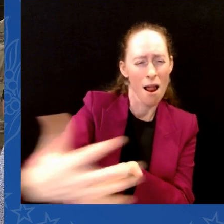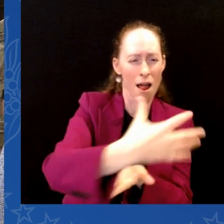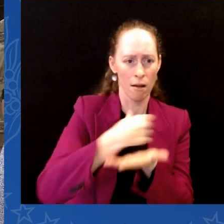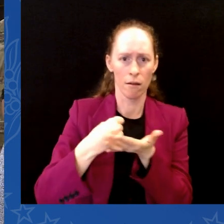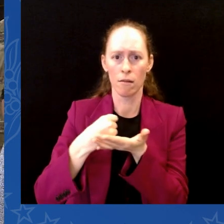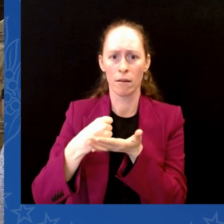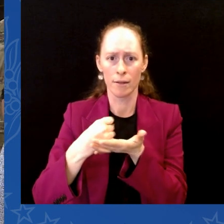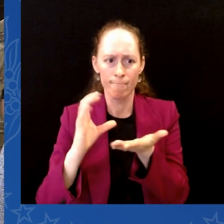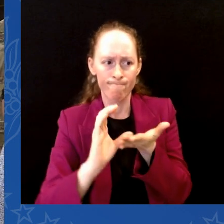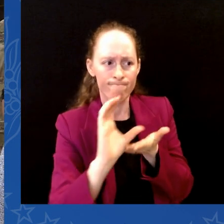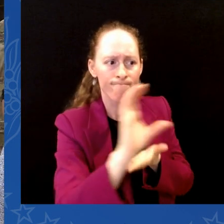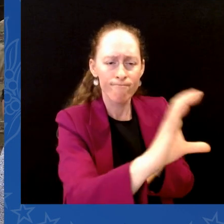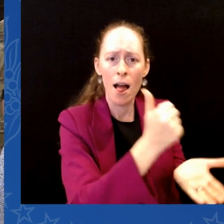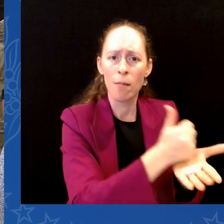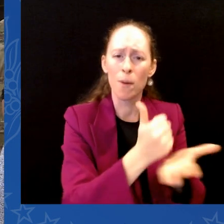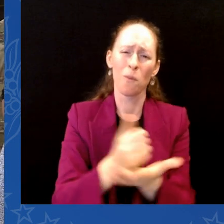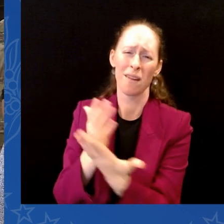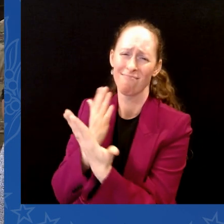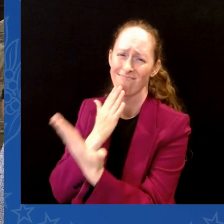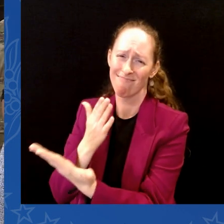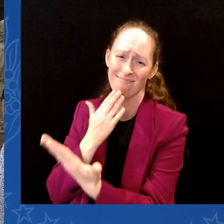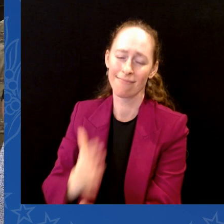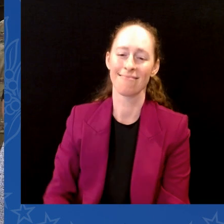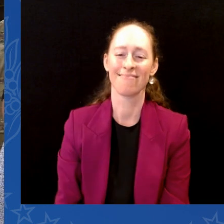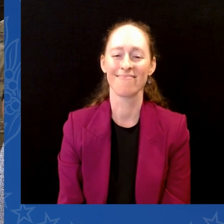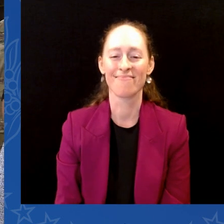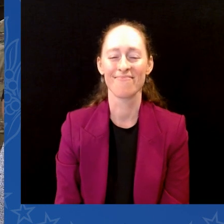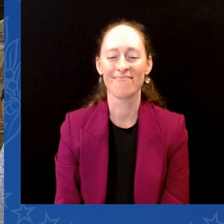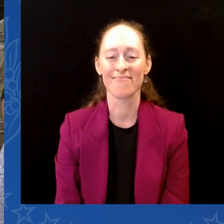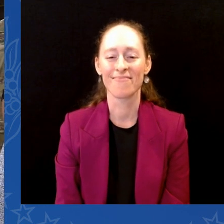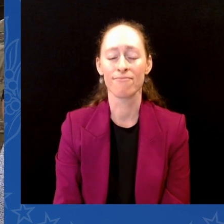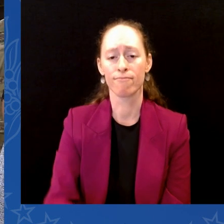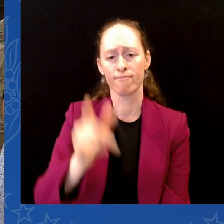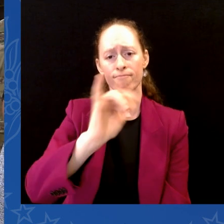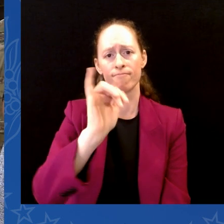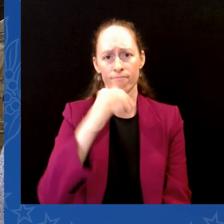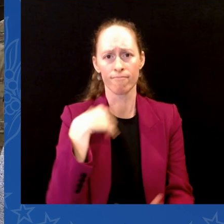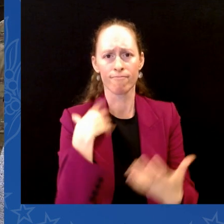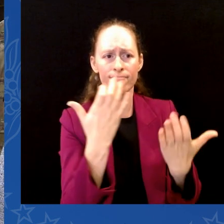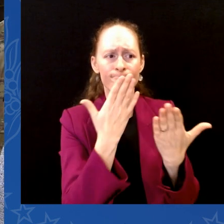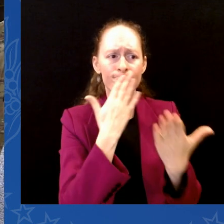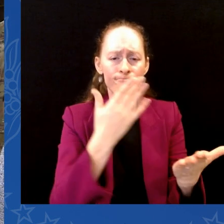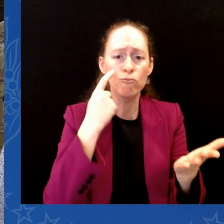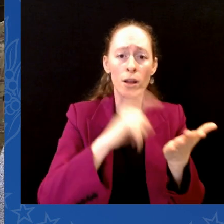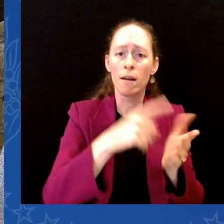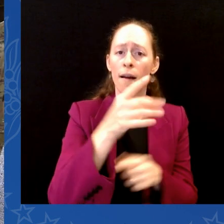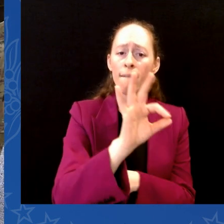those are based on regulation and law. And there are some people that may not fit into those wicked as well.